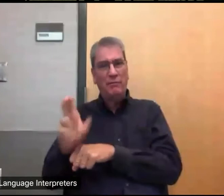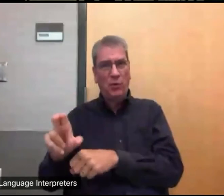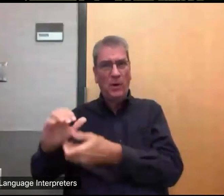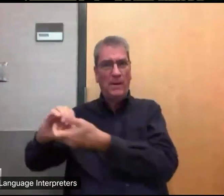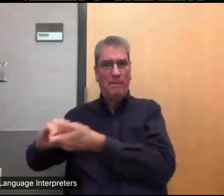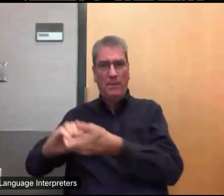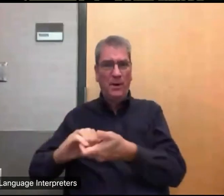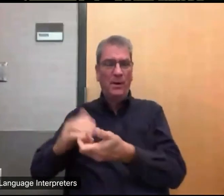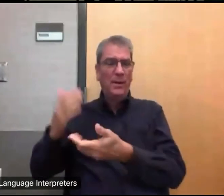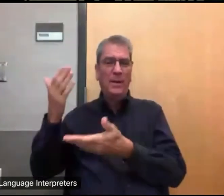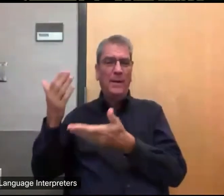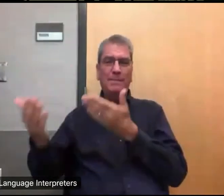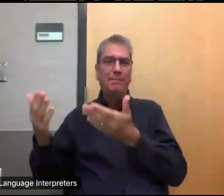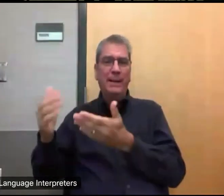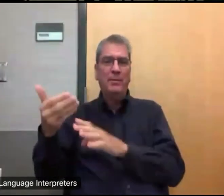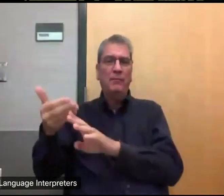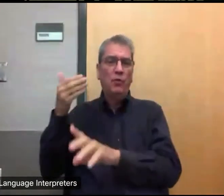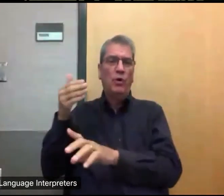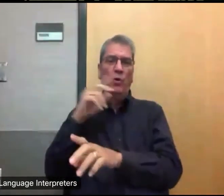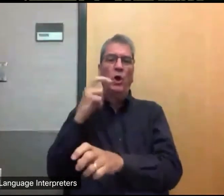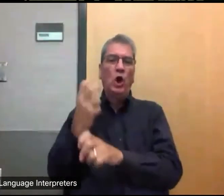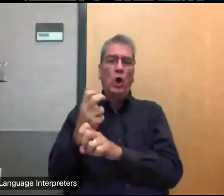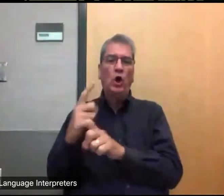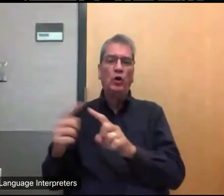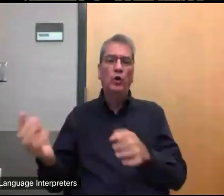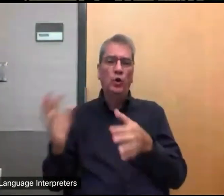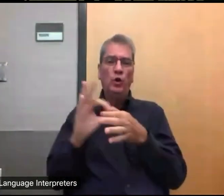made it through all the way previously. And hopefully, like, knowing that you like,